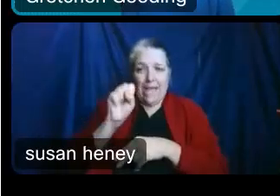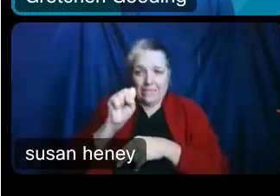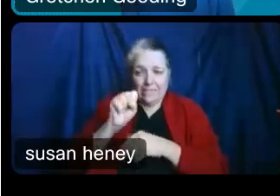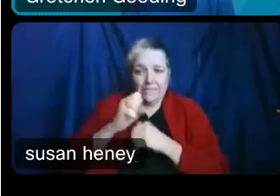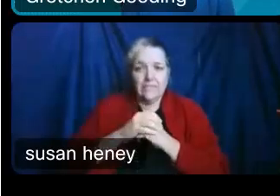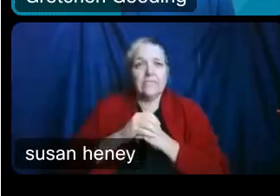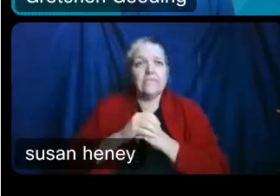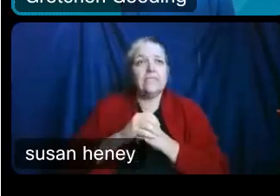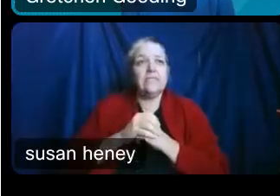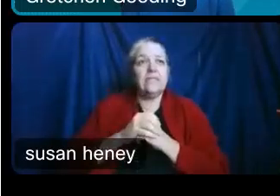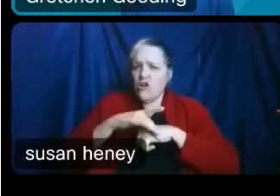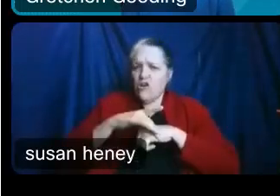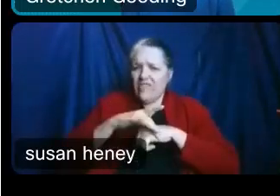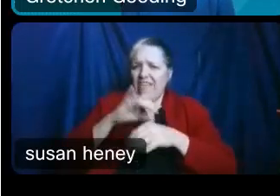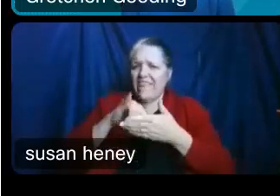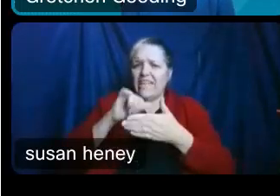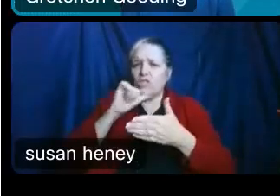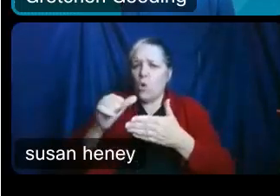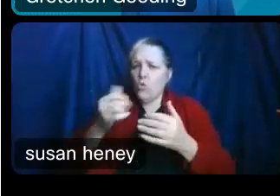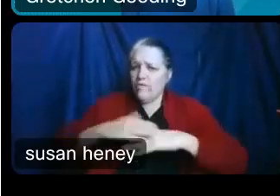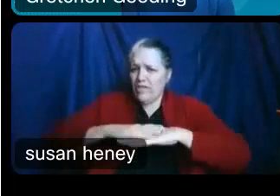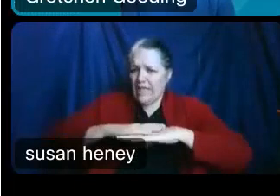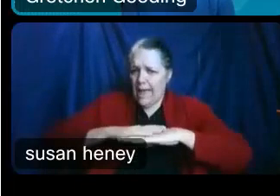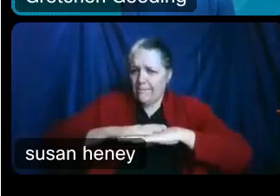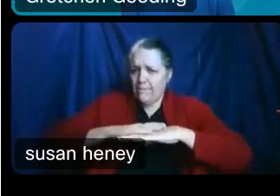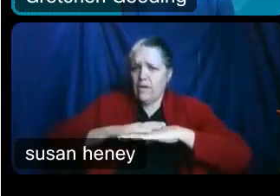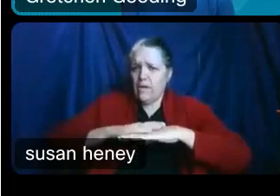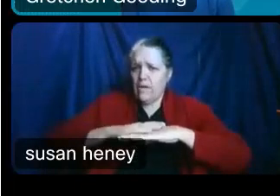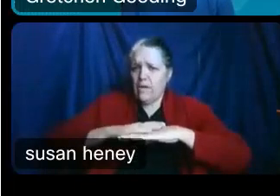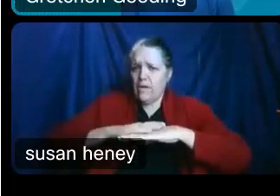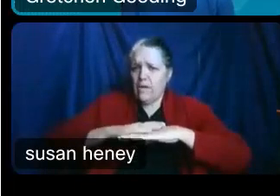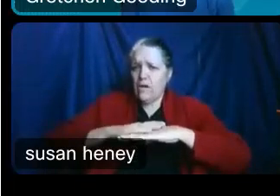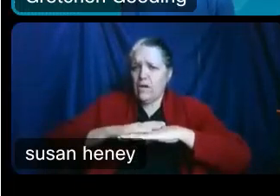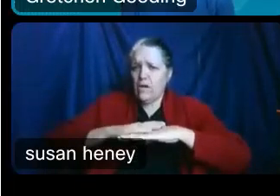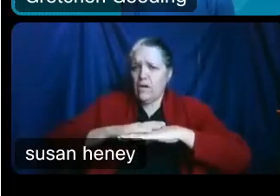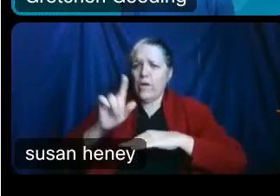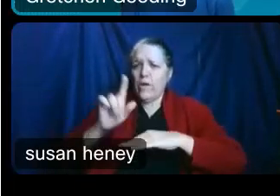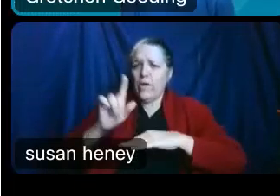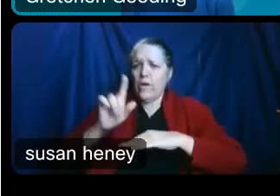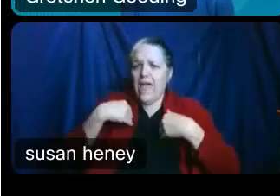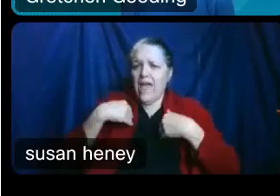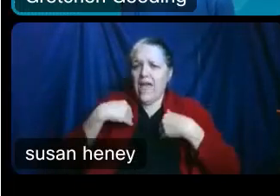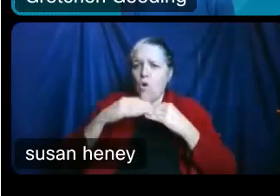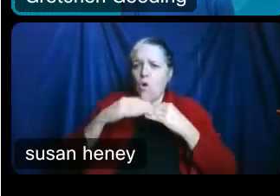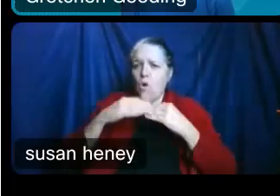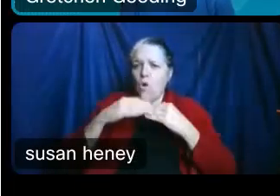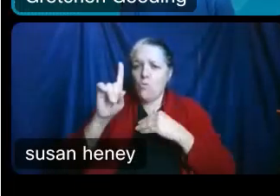containing at least 100,000 people. PUMS files allow data users to create custom tables that